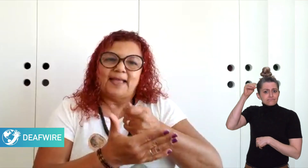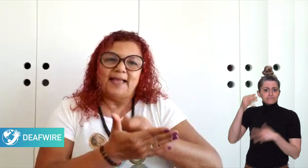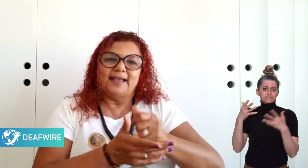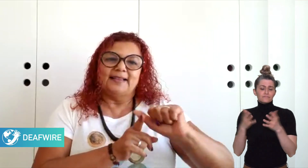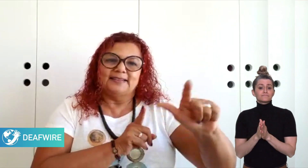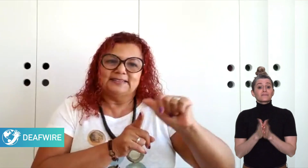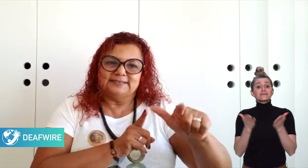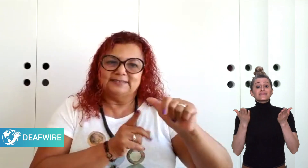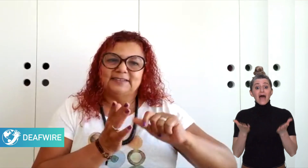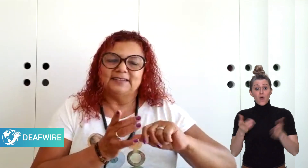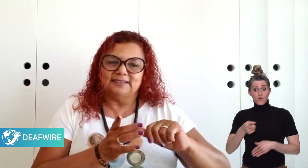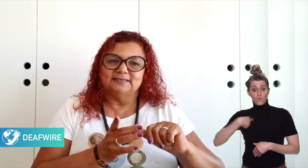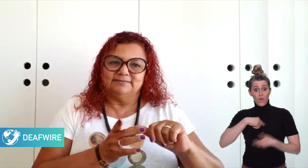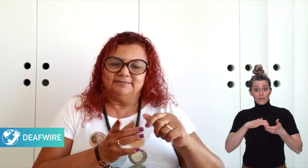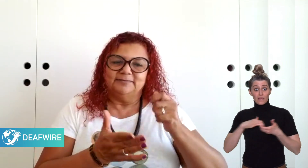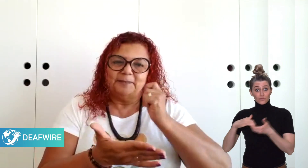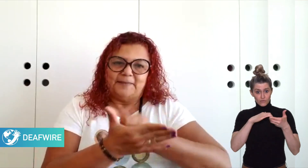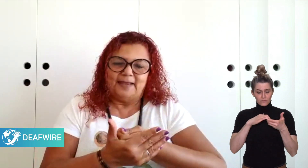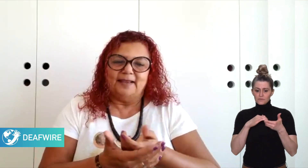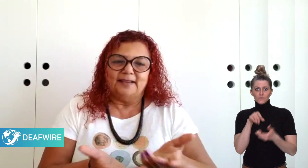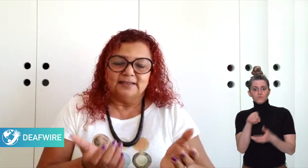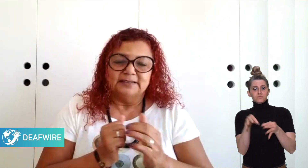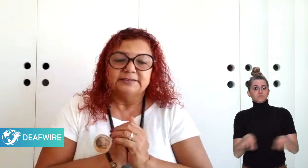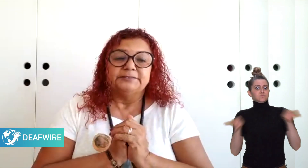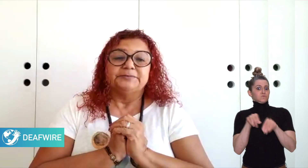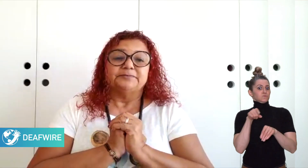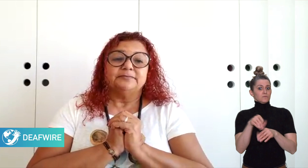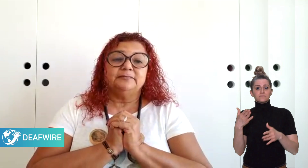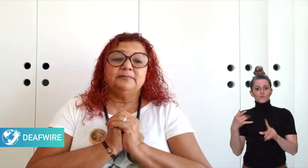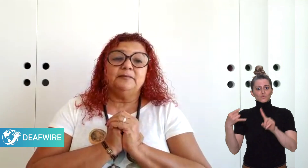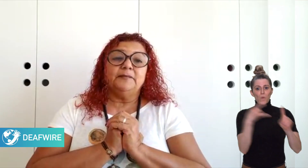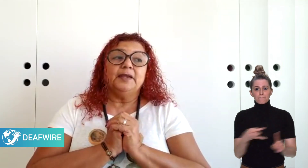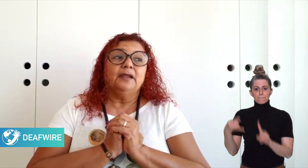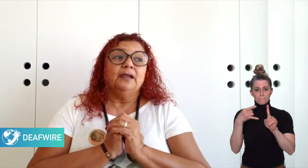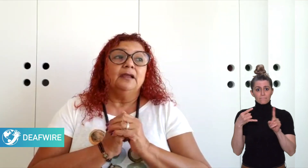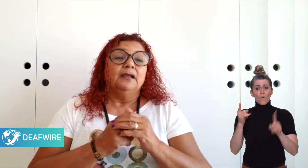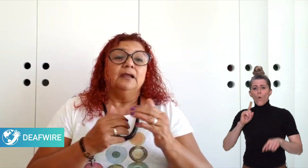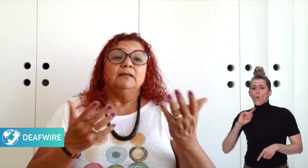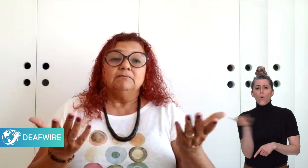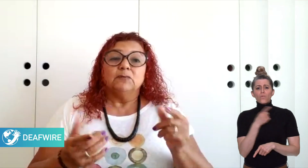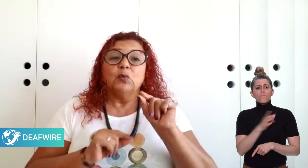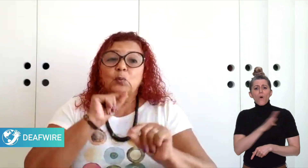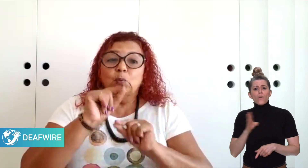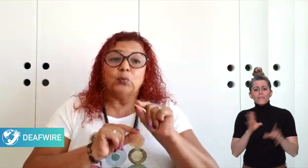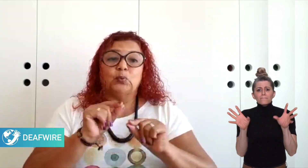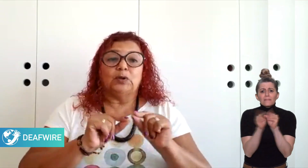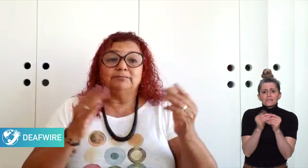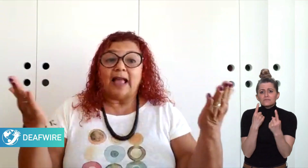members to please continue paying their dues so that we can pay